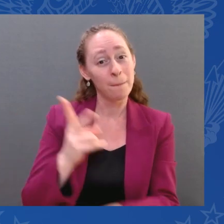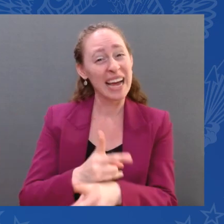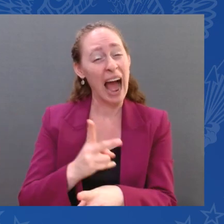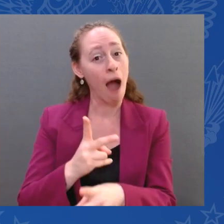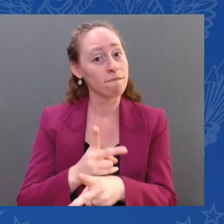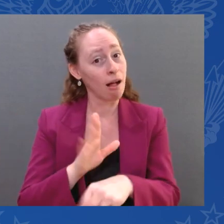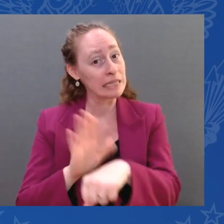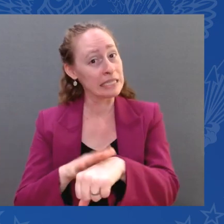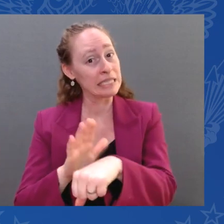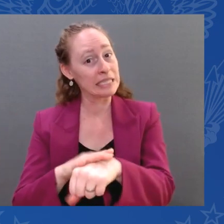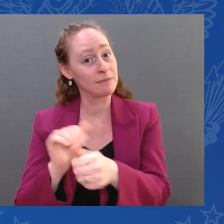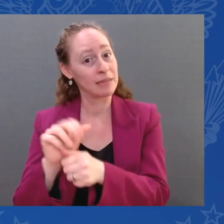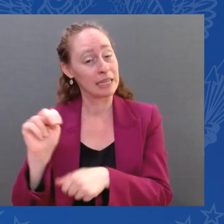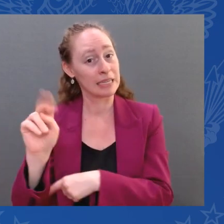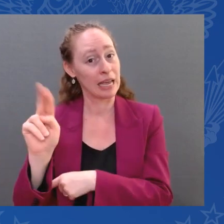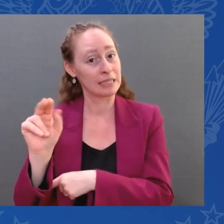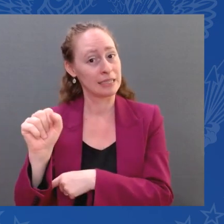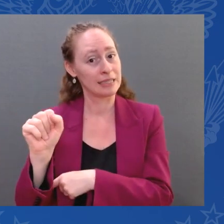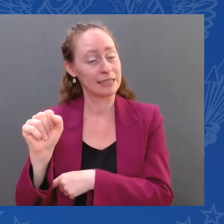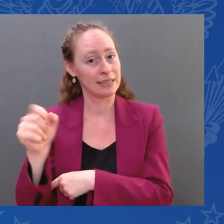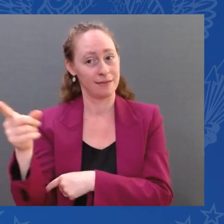The fact that six weeks later he retired, I don't know.